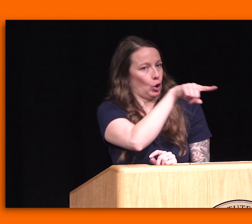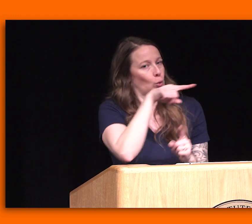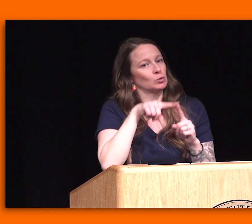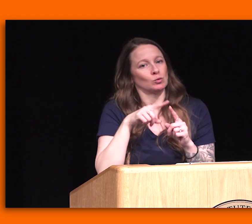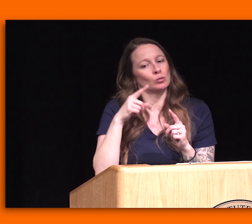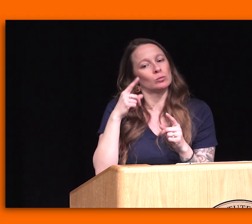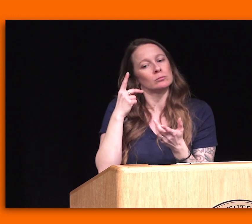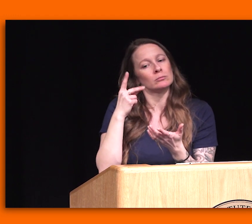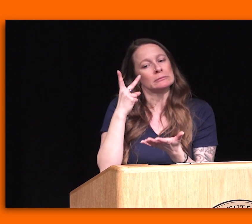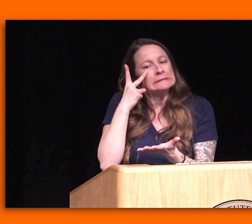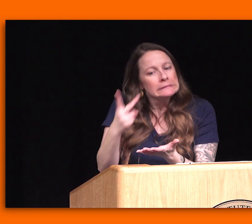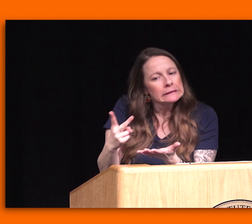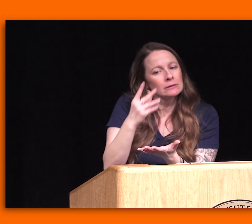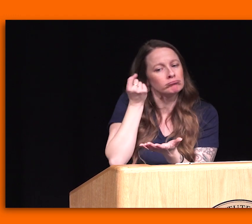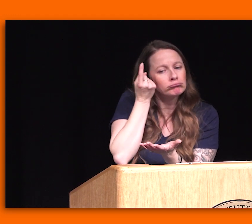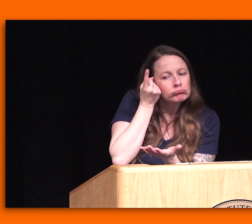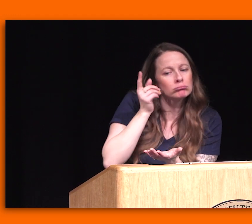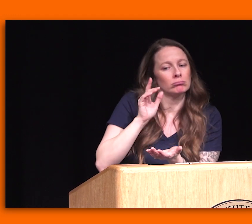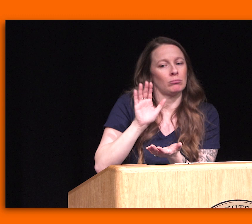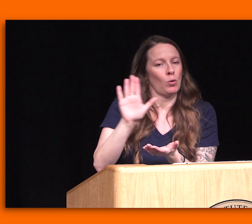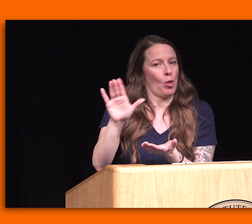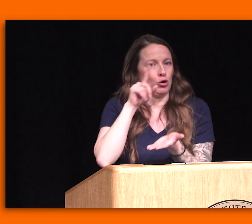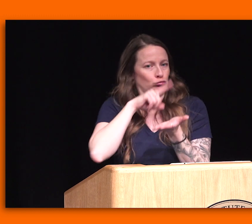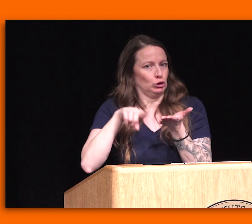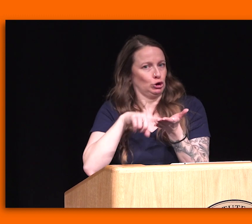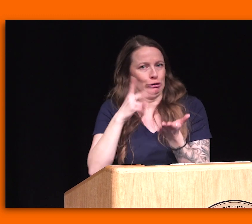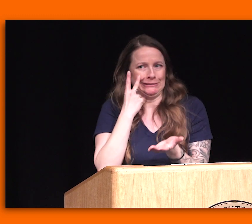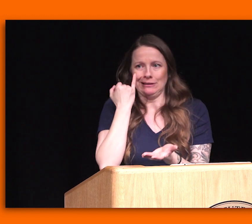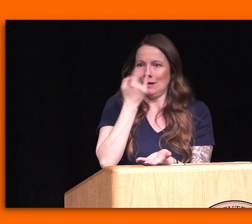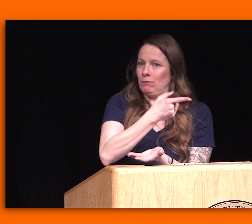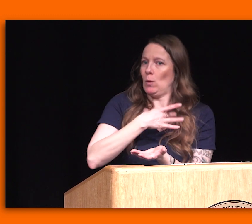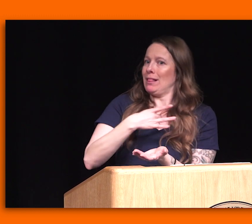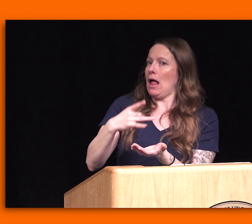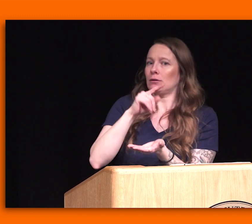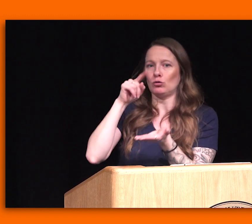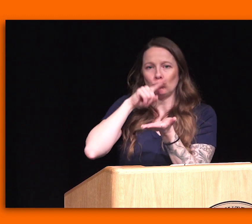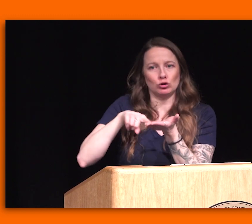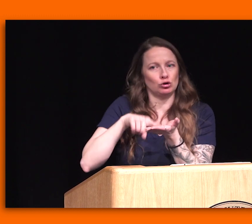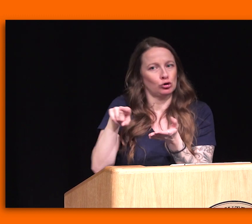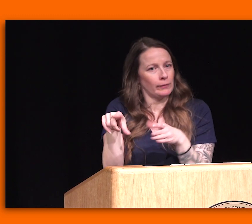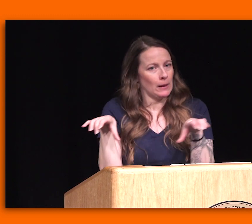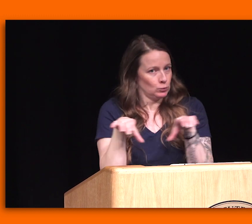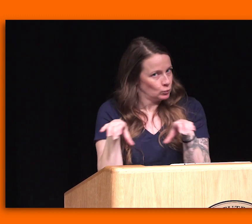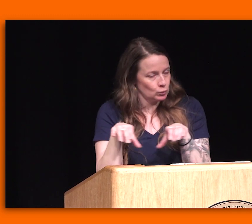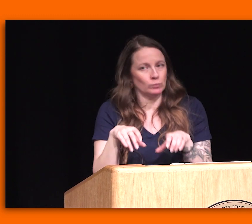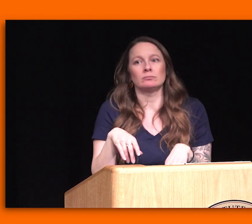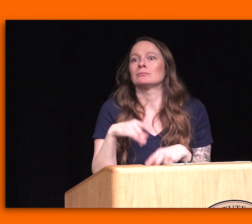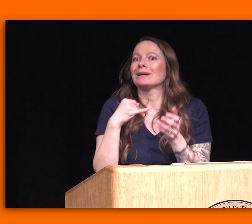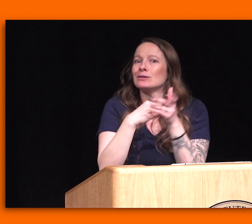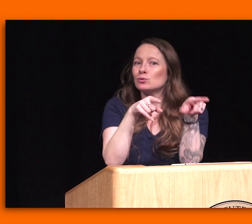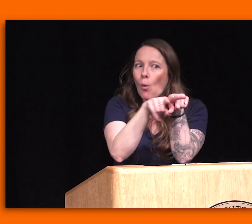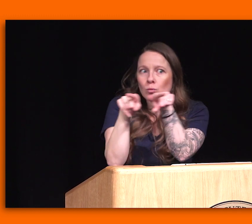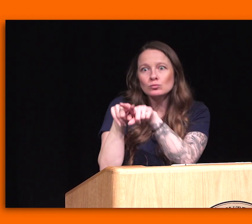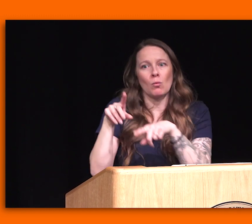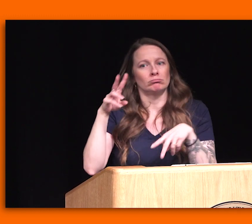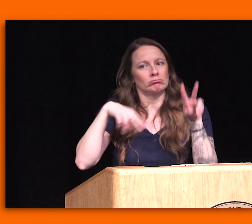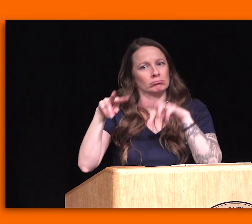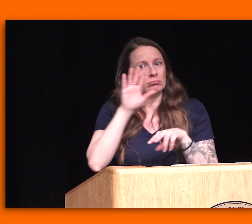an opportunity for you to see and understand research in different labs and see whether you enjoy doing that type of research.